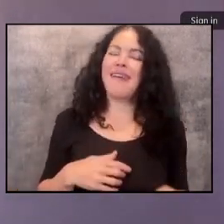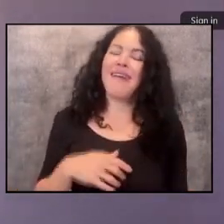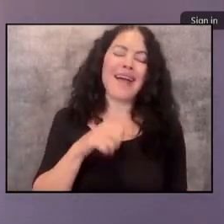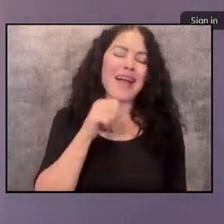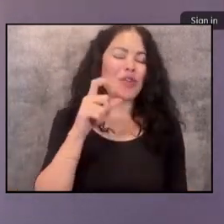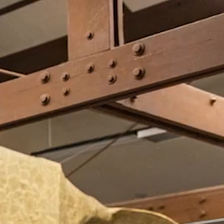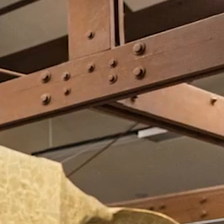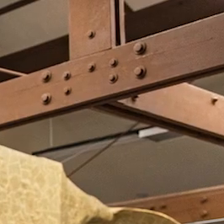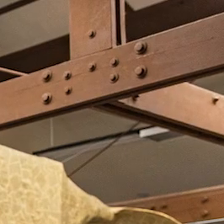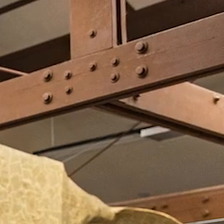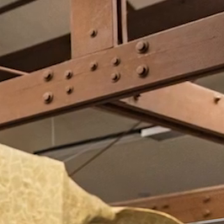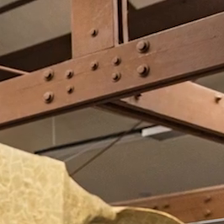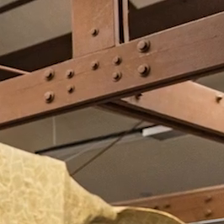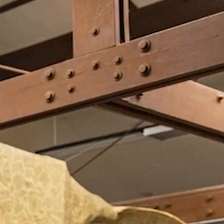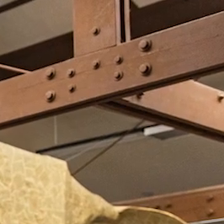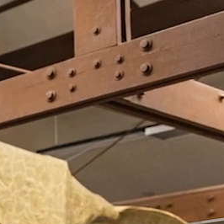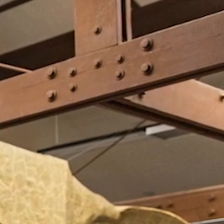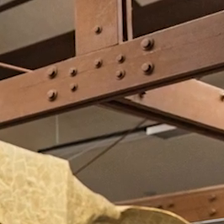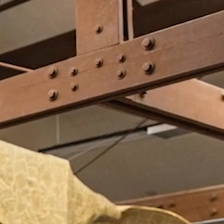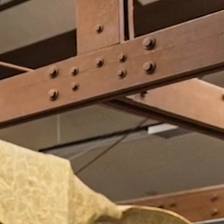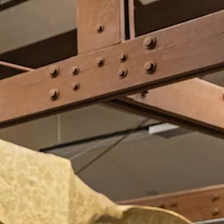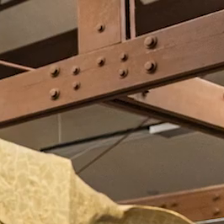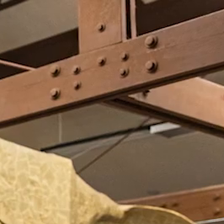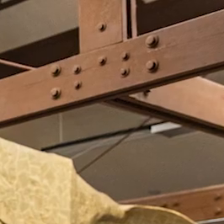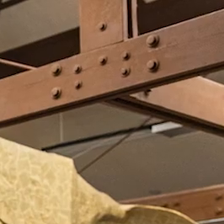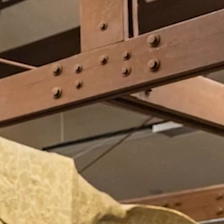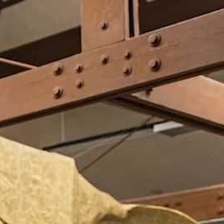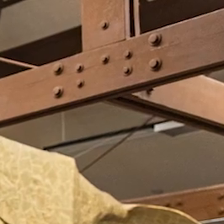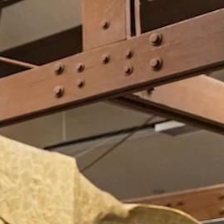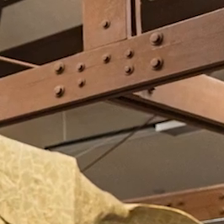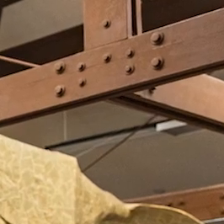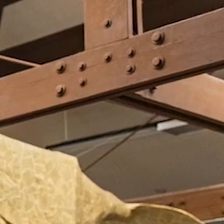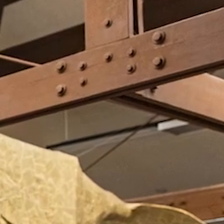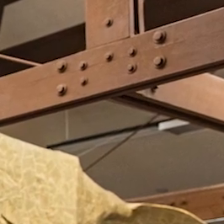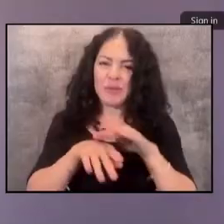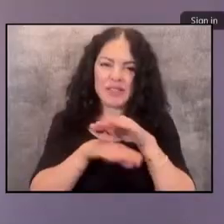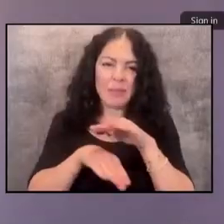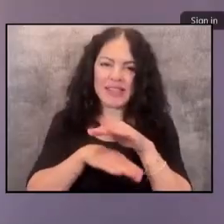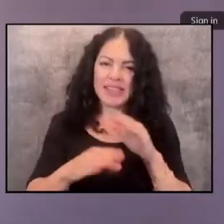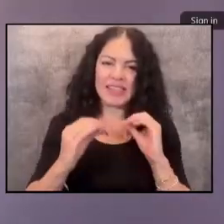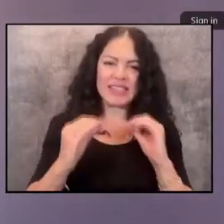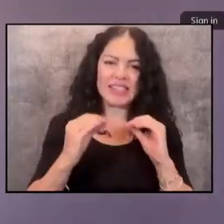teaching. Yes, we can get excited about how AI can answer some of our students' questions.